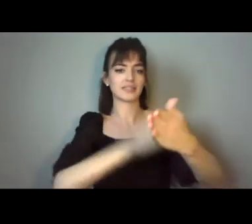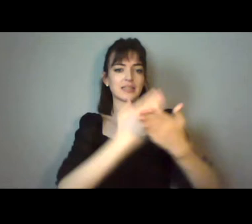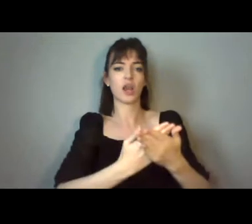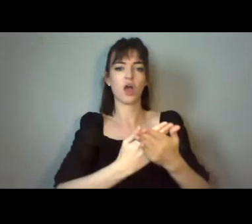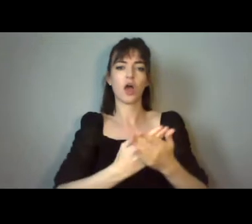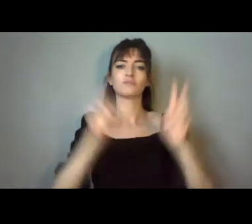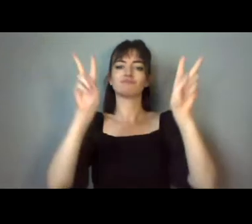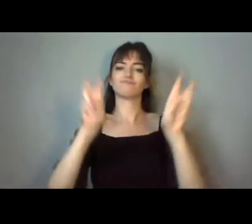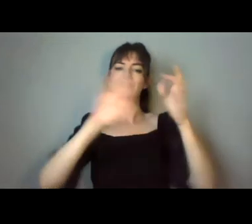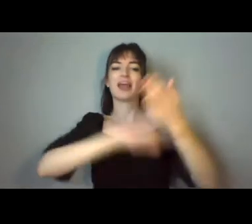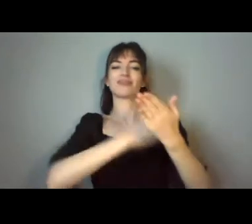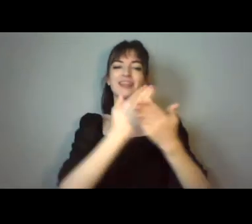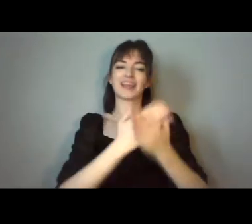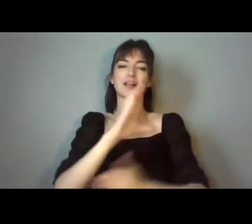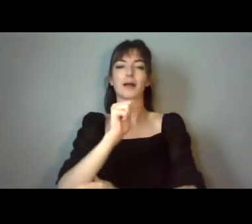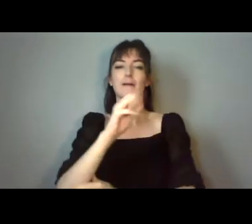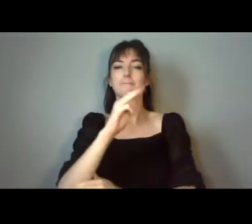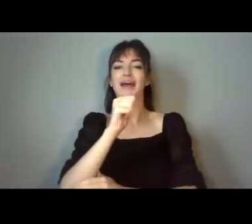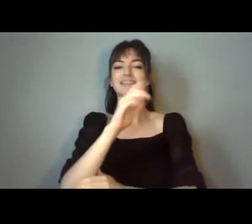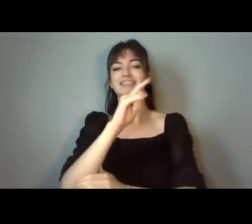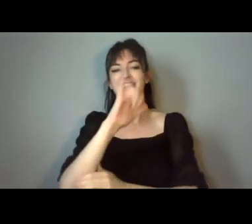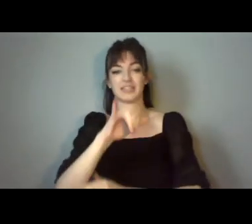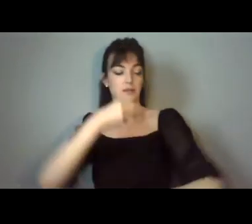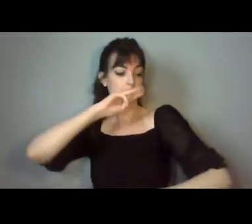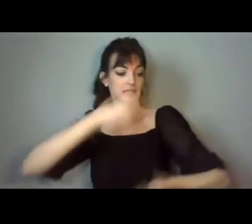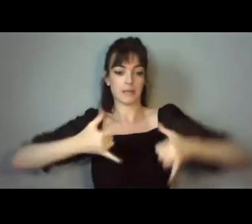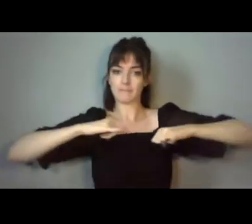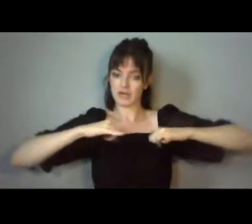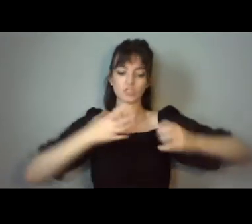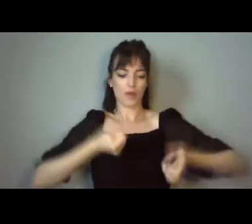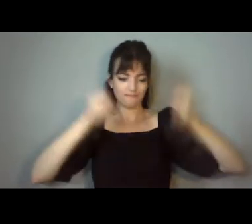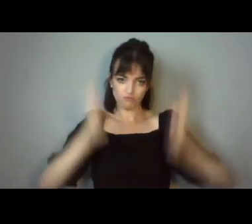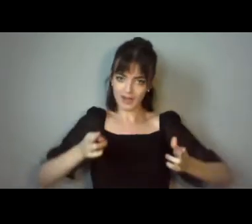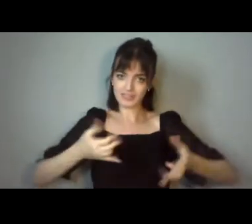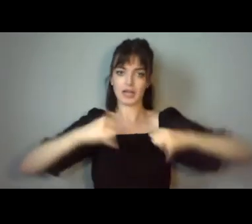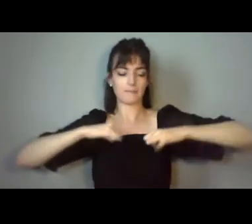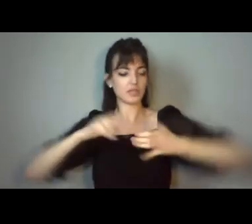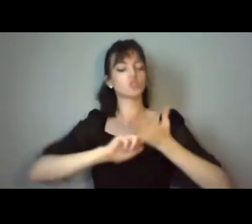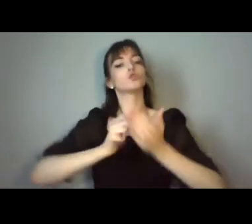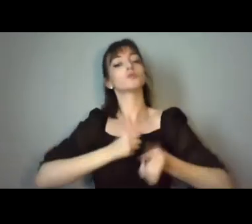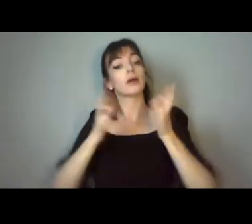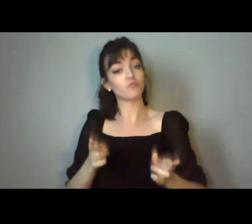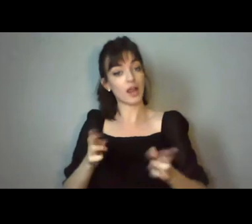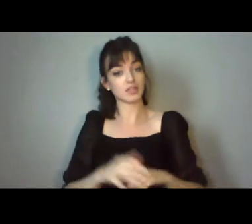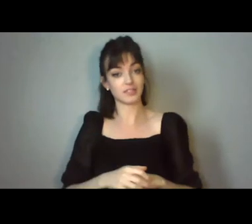or the ability to hold rights and the ability to exercise those rights. The exercise of legal